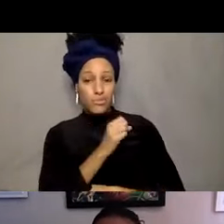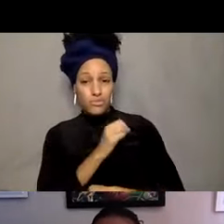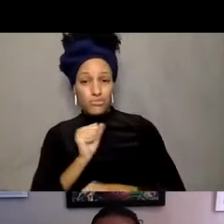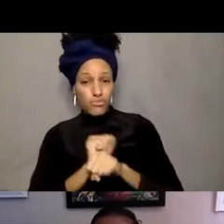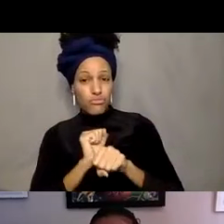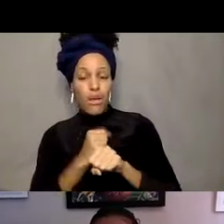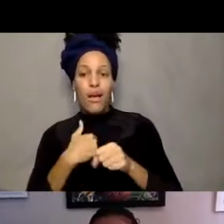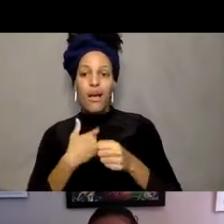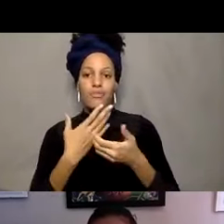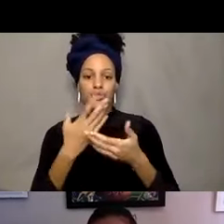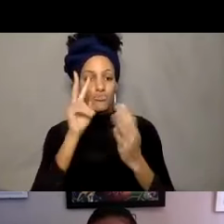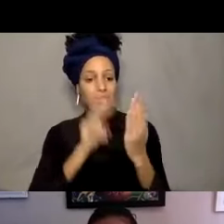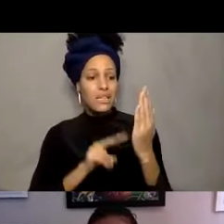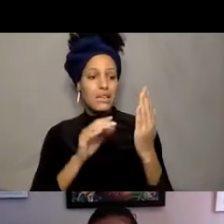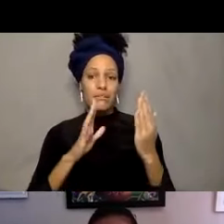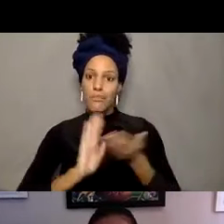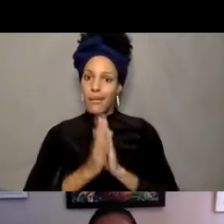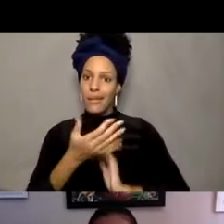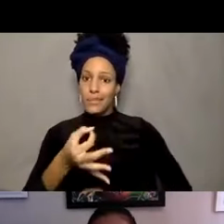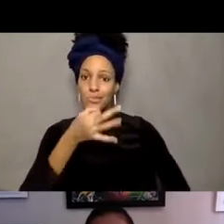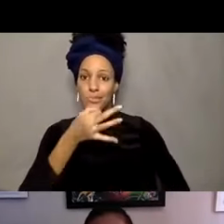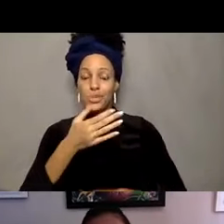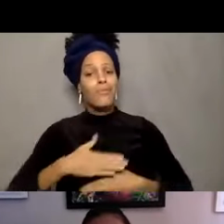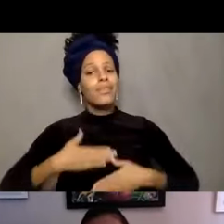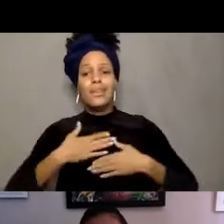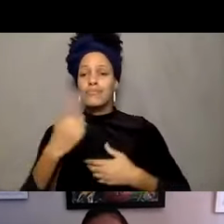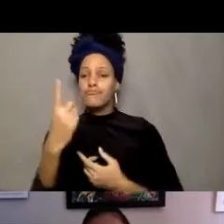to be the experts in these guidelines. So please ask us questions.